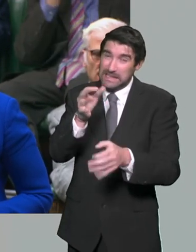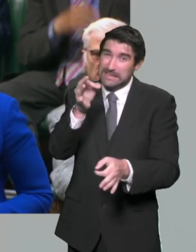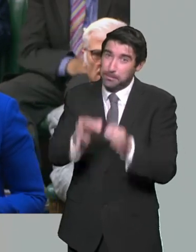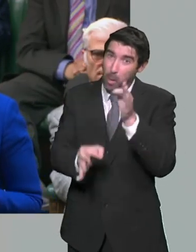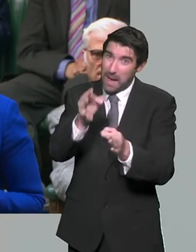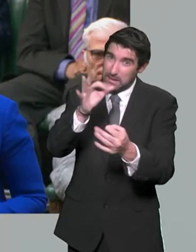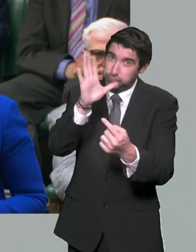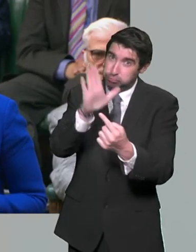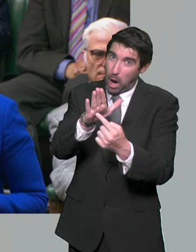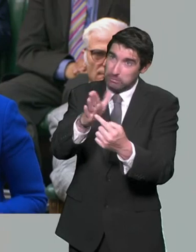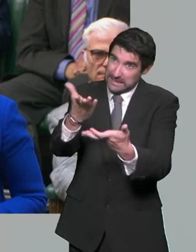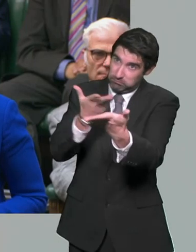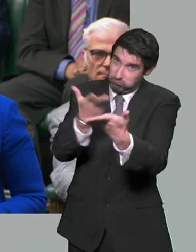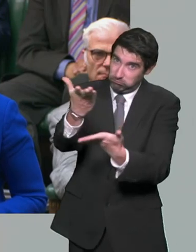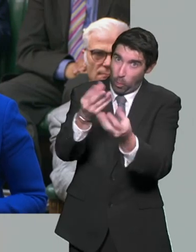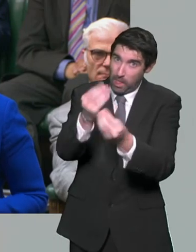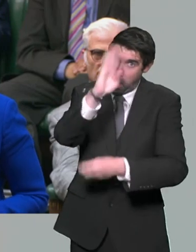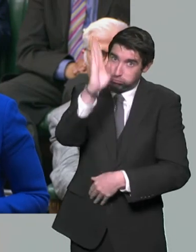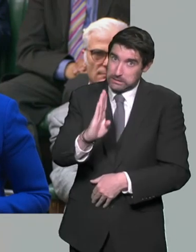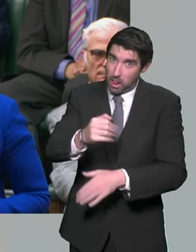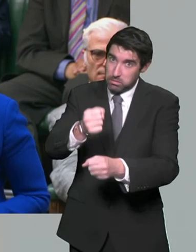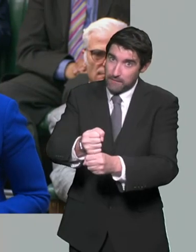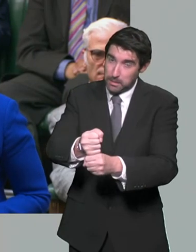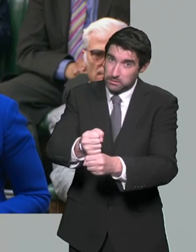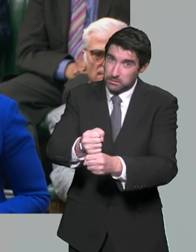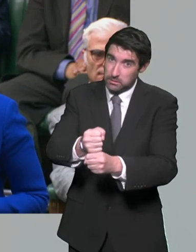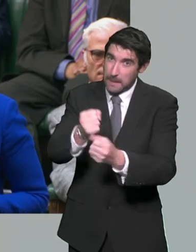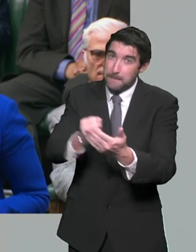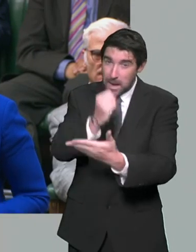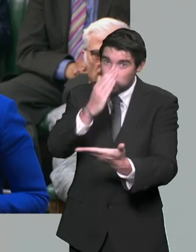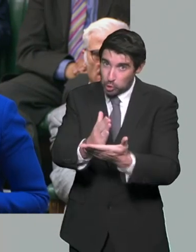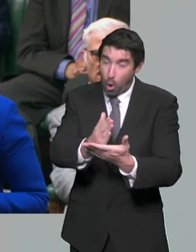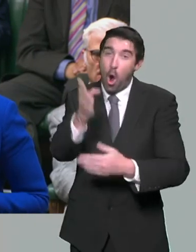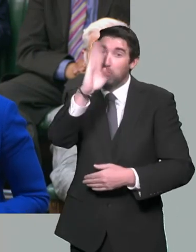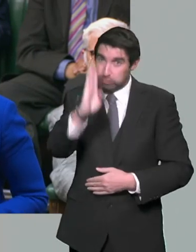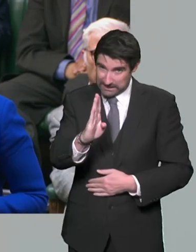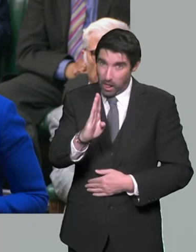work to do everything they can to ensure that the Brazilian authorities put in the resources